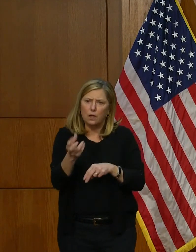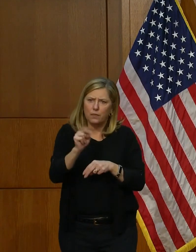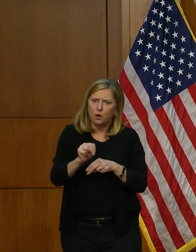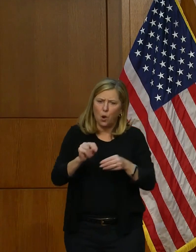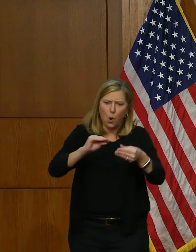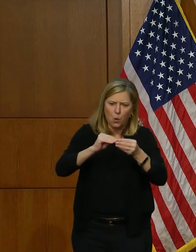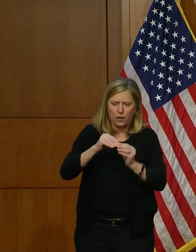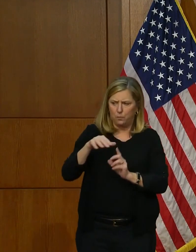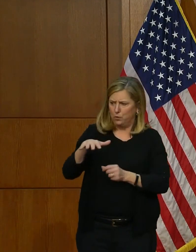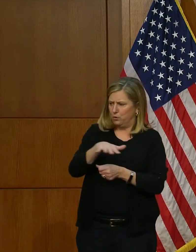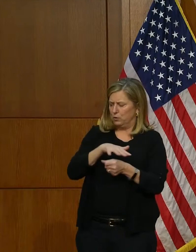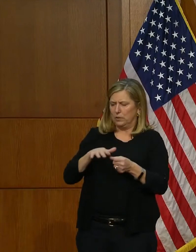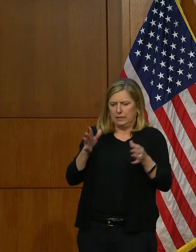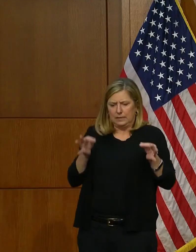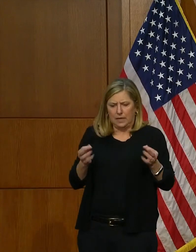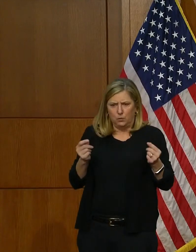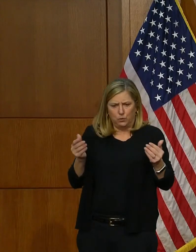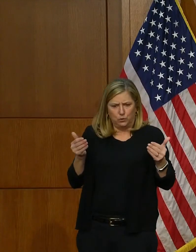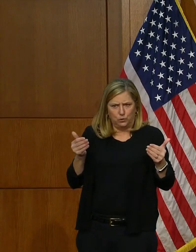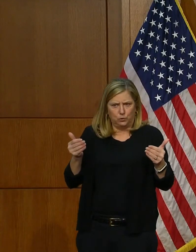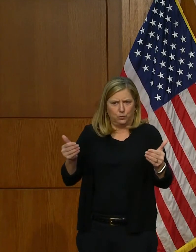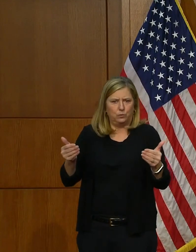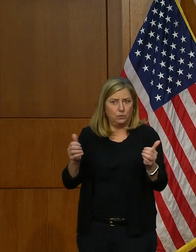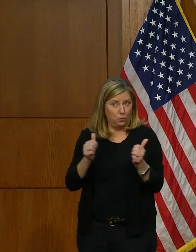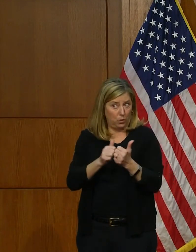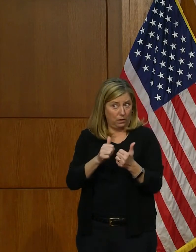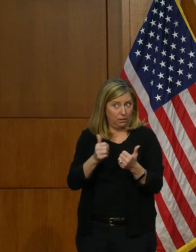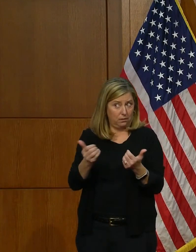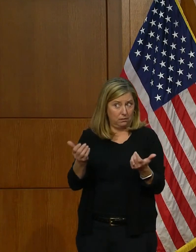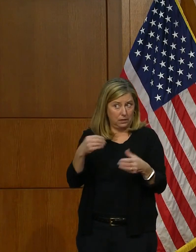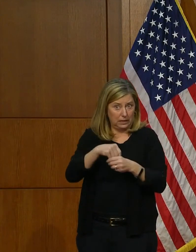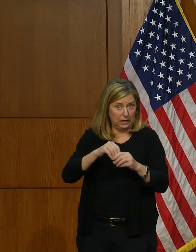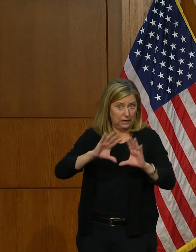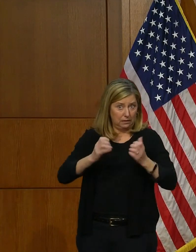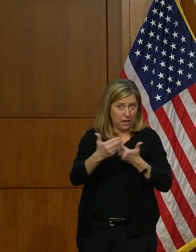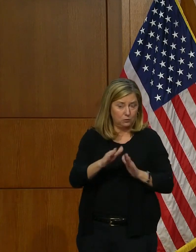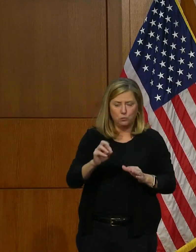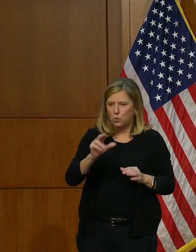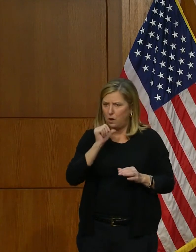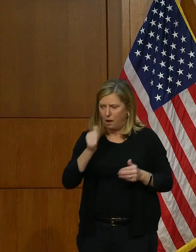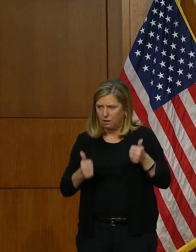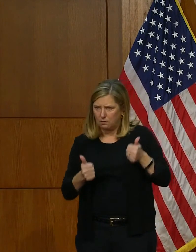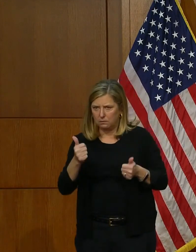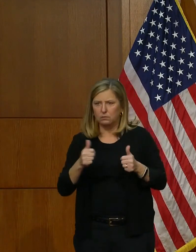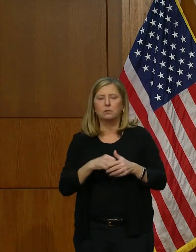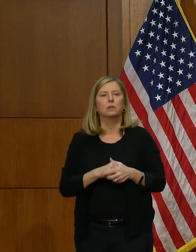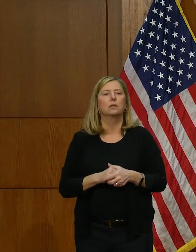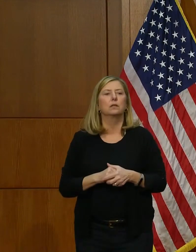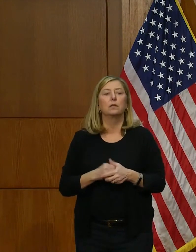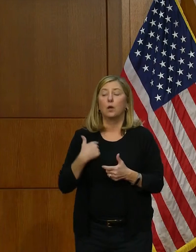AND THEIR NEIGHBORHOODS. ON BREAK THE DETERMINATION ON HOW